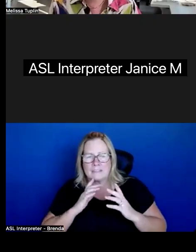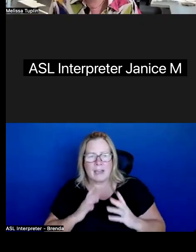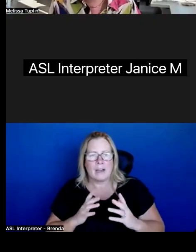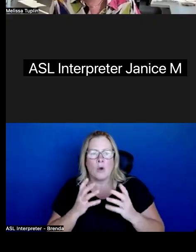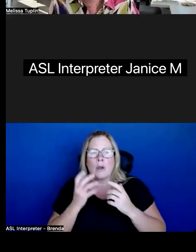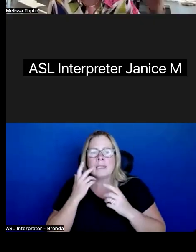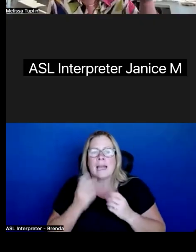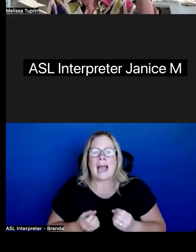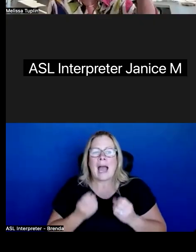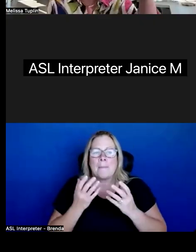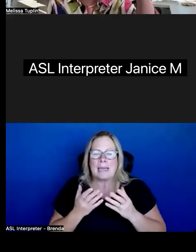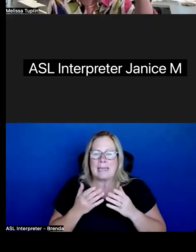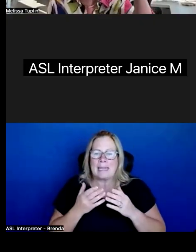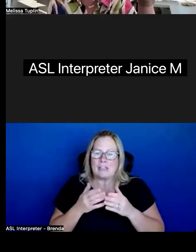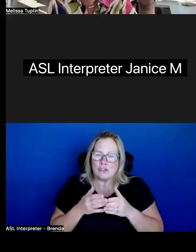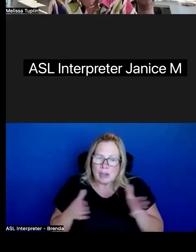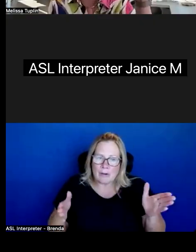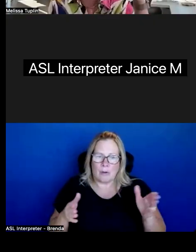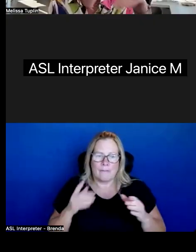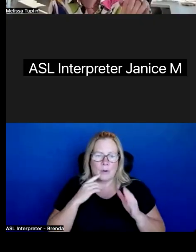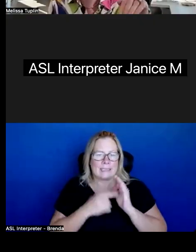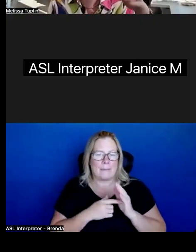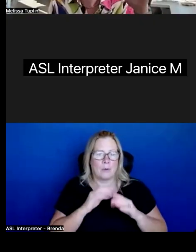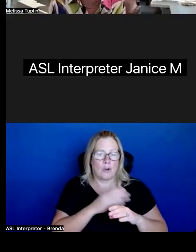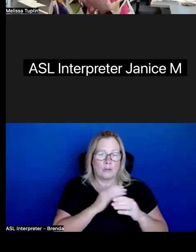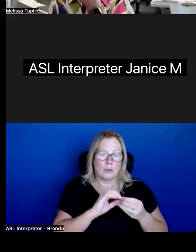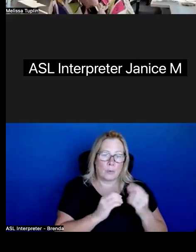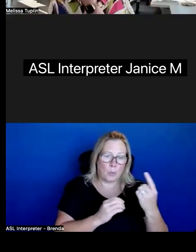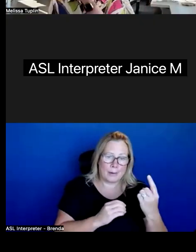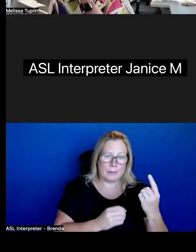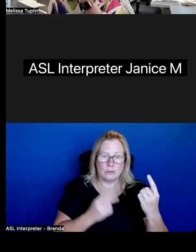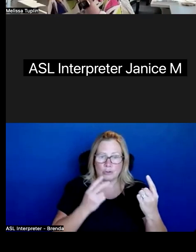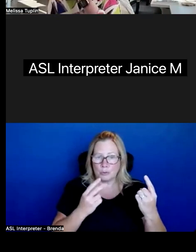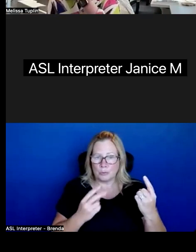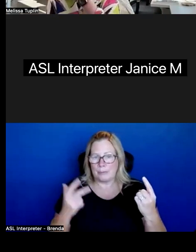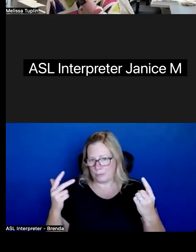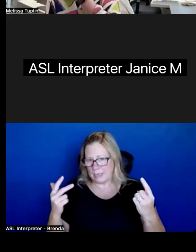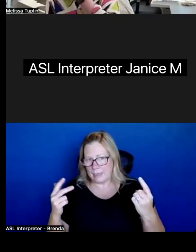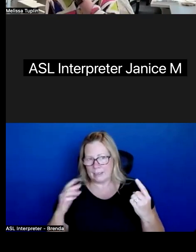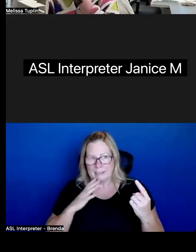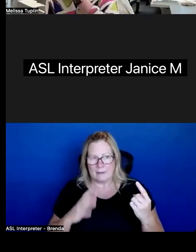so you can just put in concert number one, concert number two, concert number three, that's fine.